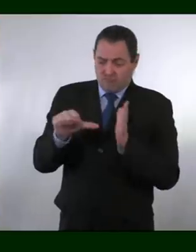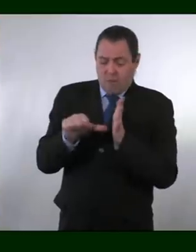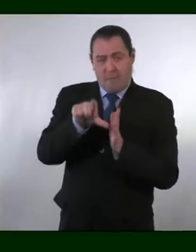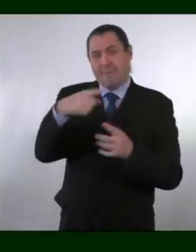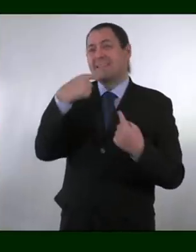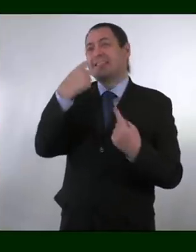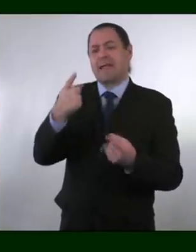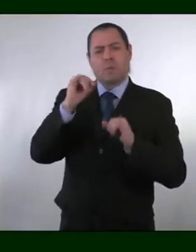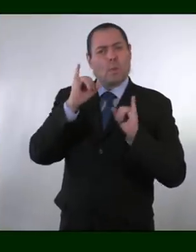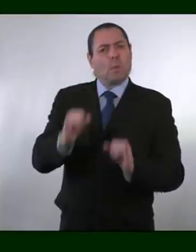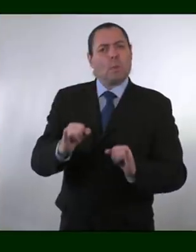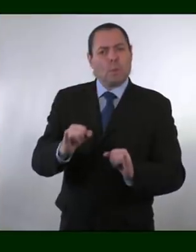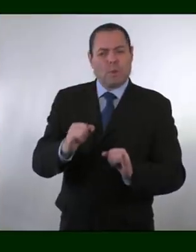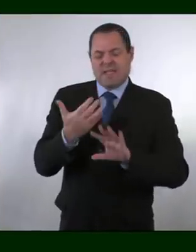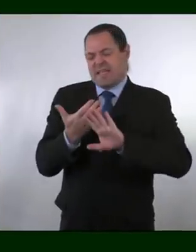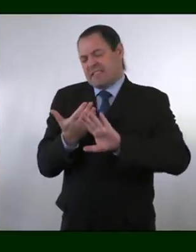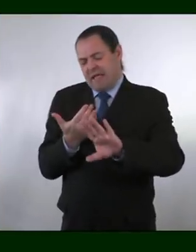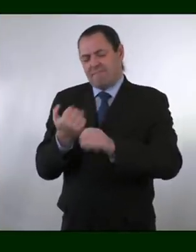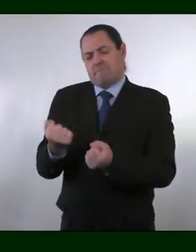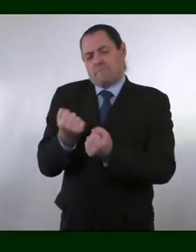“devolution has been a disaster north of the border”.